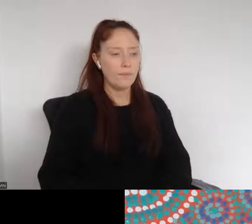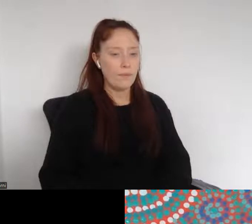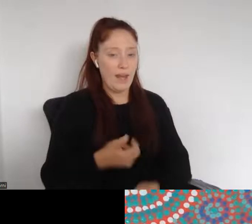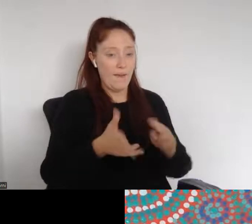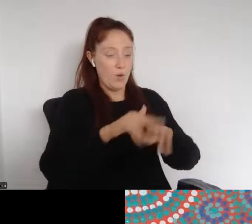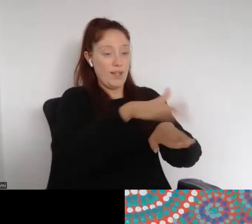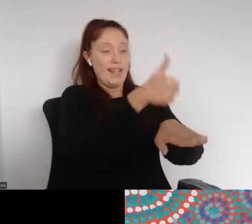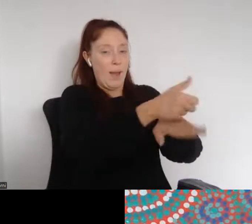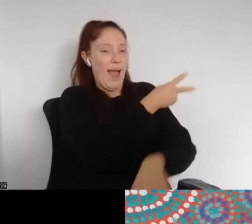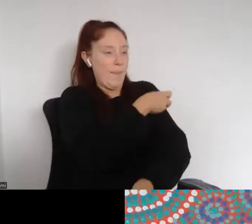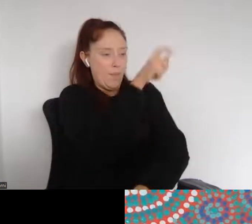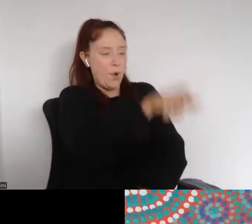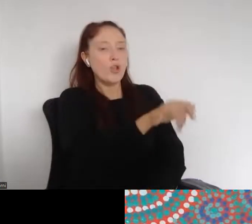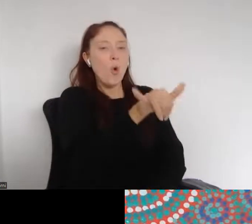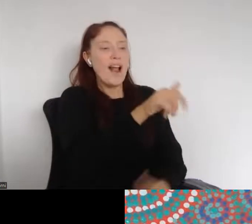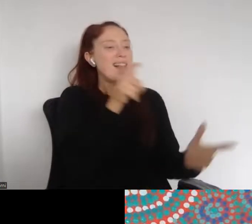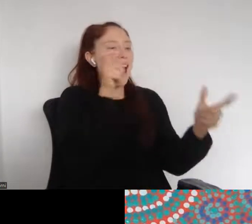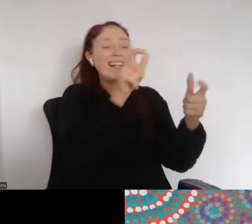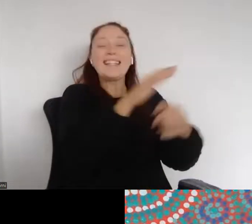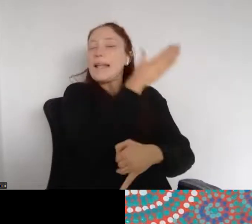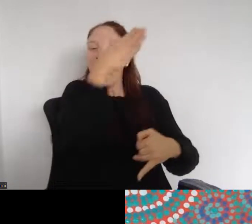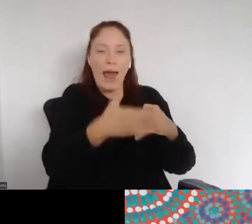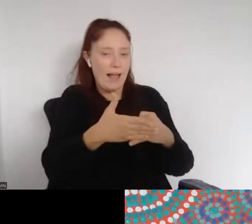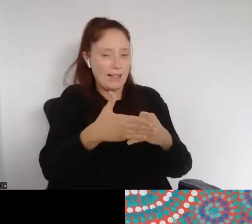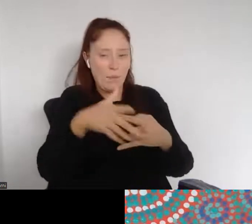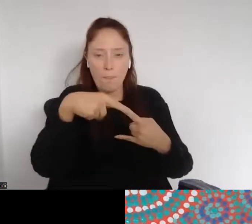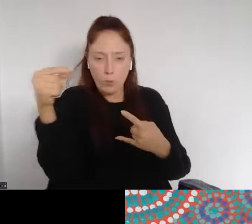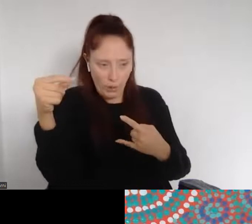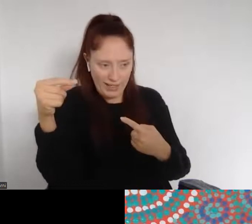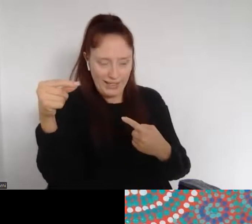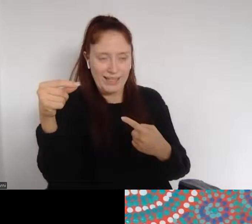is the last resort, so I don't know if I feel comfortable commenting on what makes those